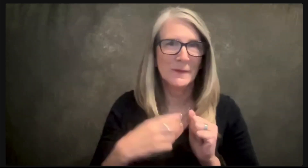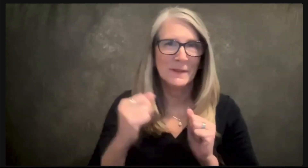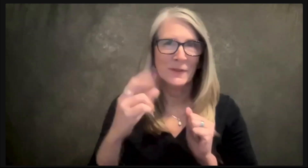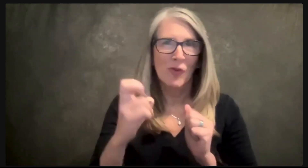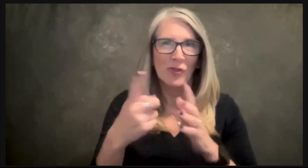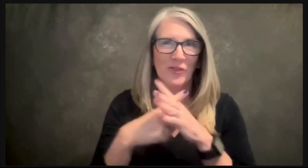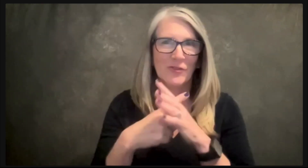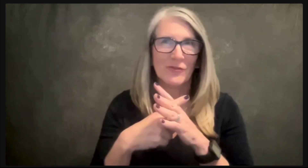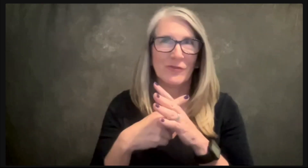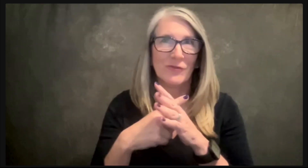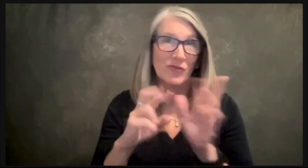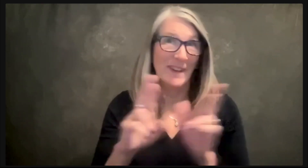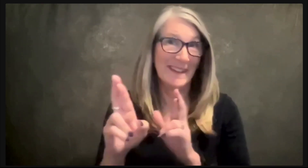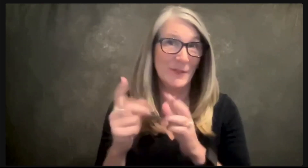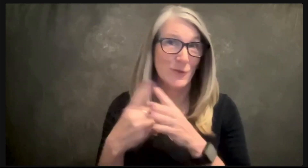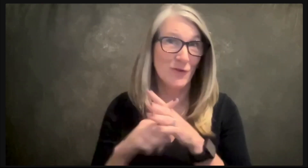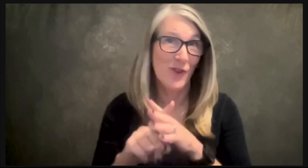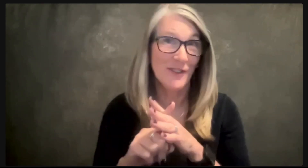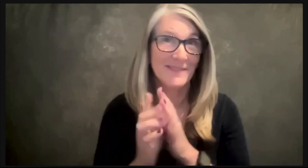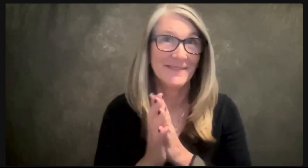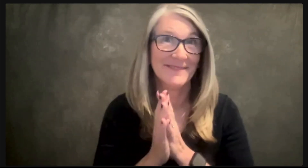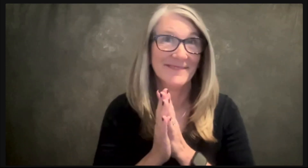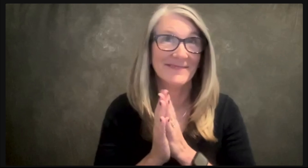OK, I think we are ready to get started.